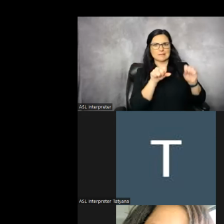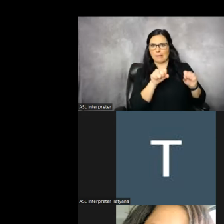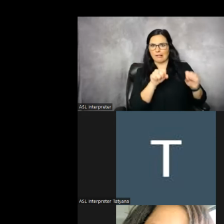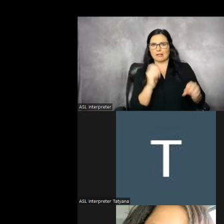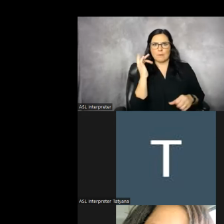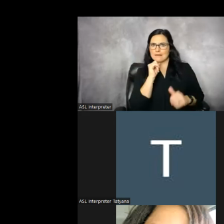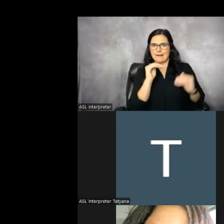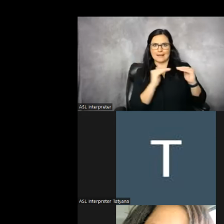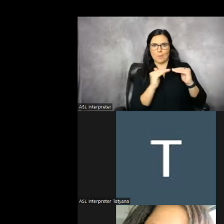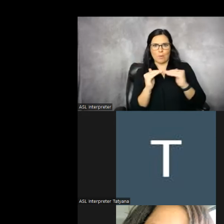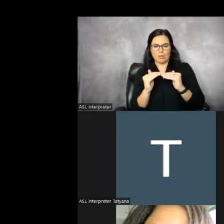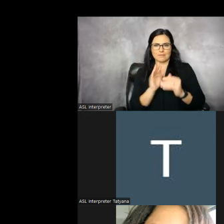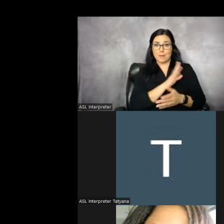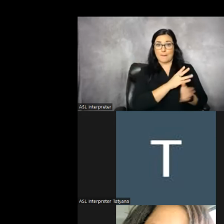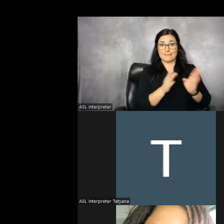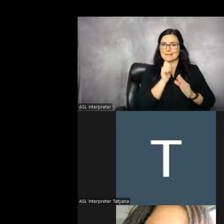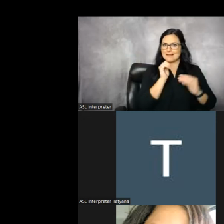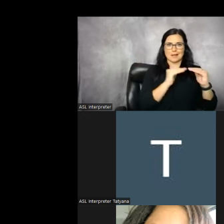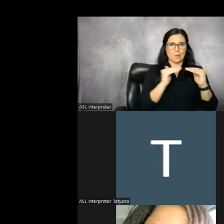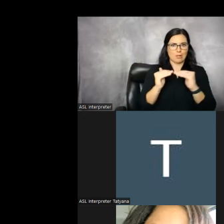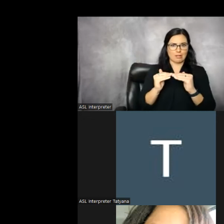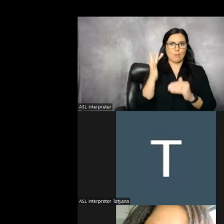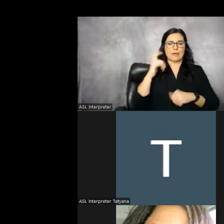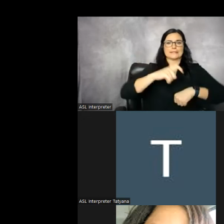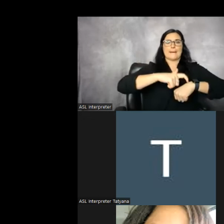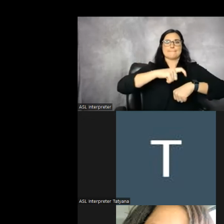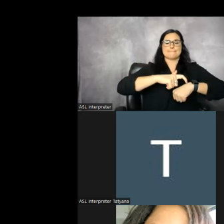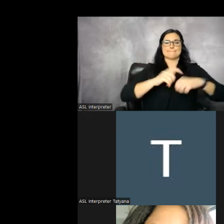the plan that they came up with? So, looking at the dimensions,